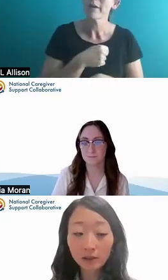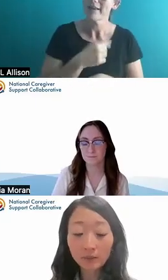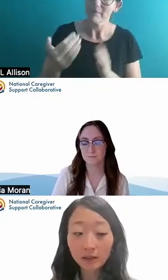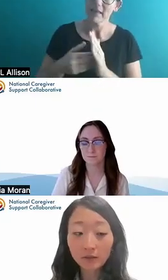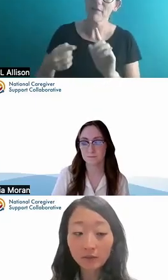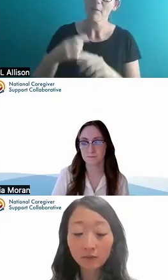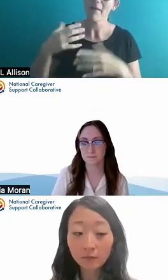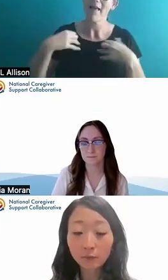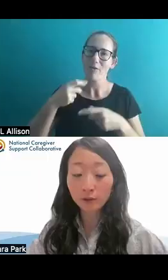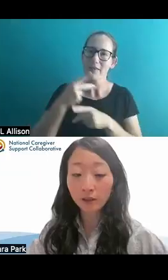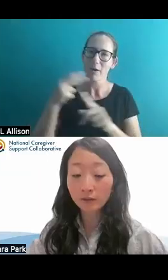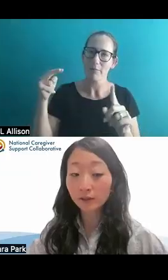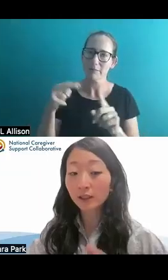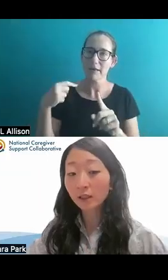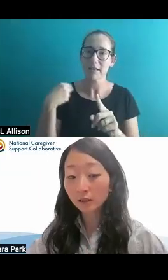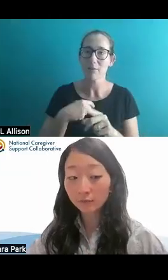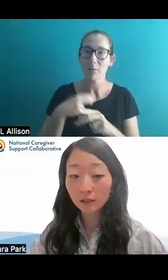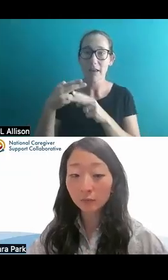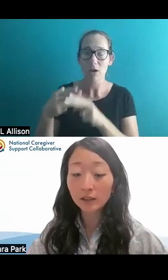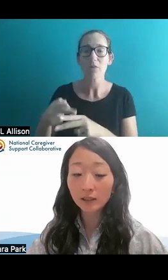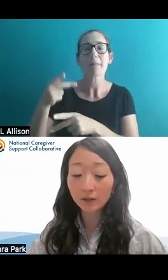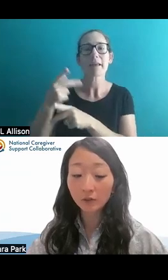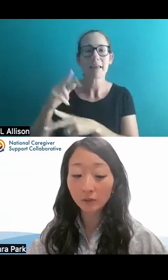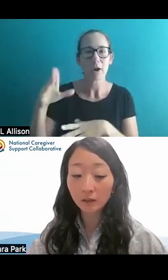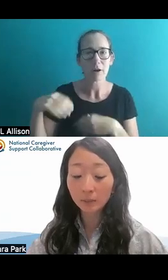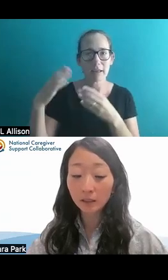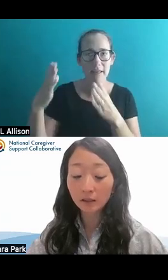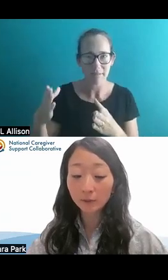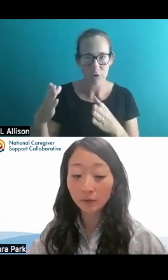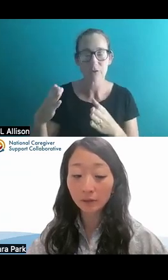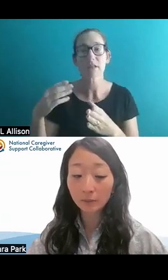perspective refer to caregivers as caregivers. We did actually in the beginning of our program